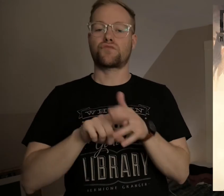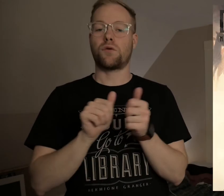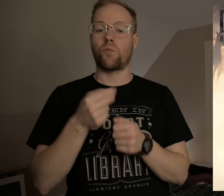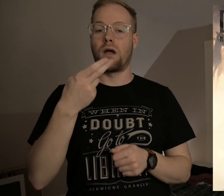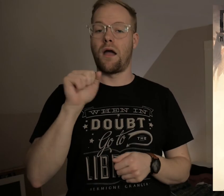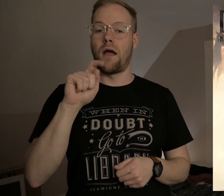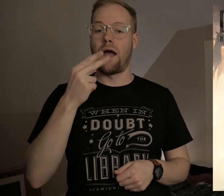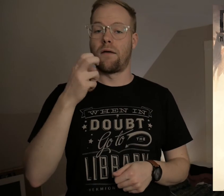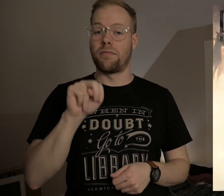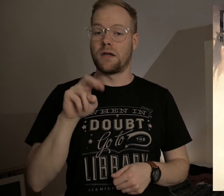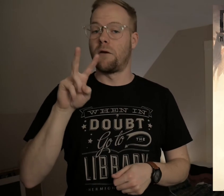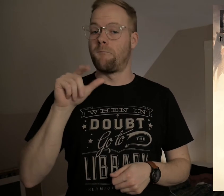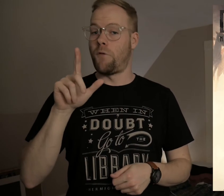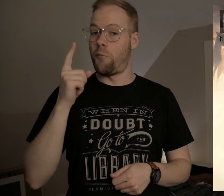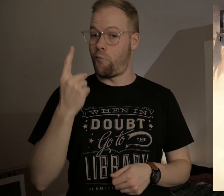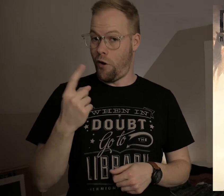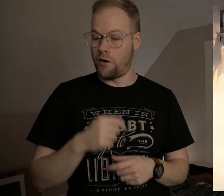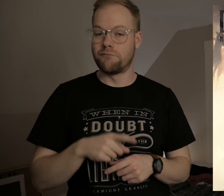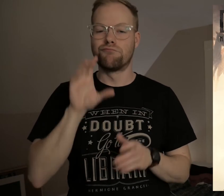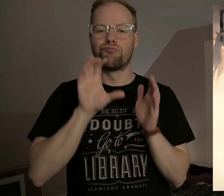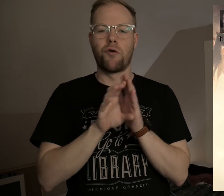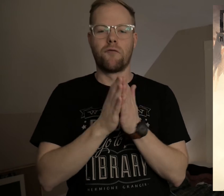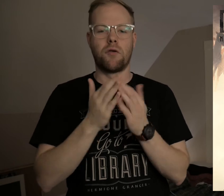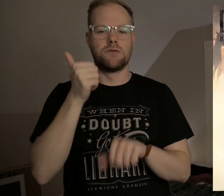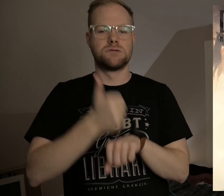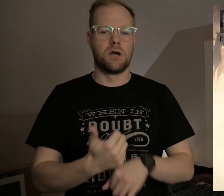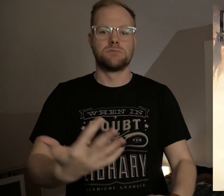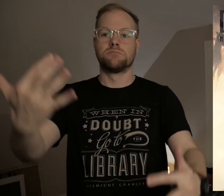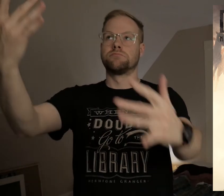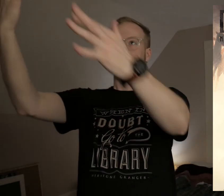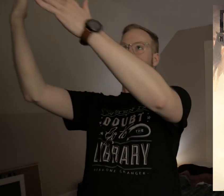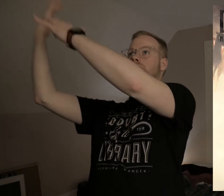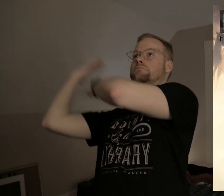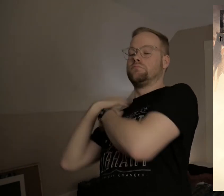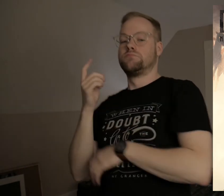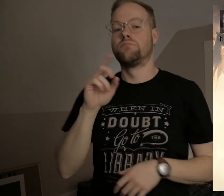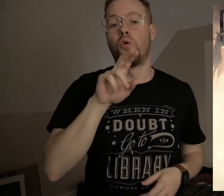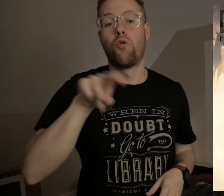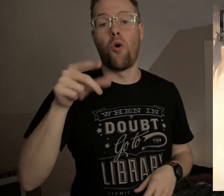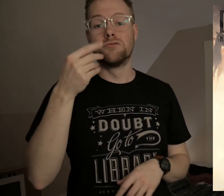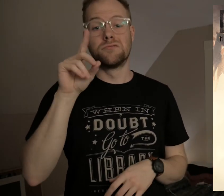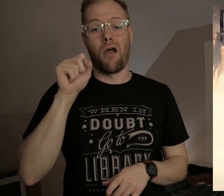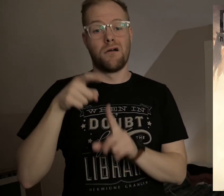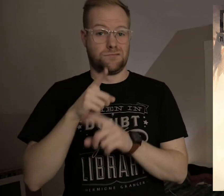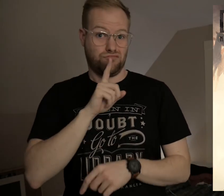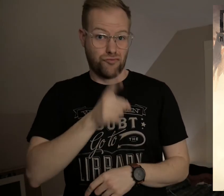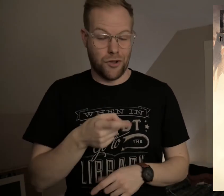Starting with Heathen Vol. 1., a graphic novel set far, far in the past where Norse gods are real,